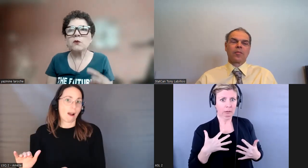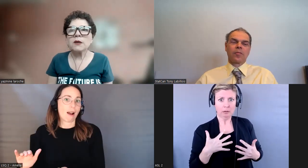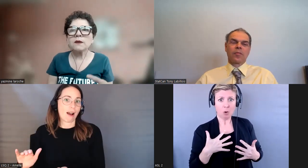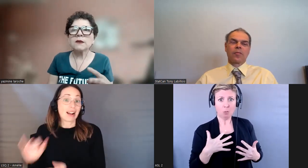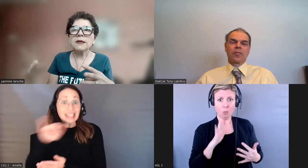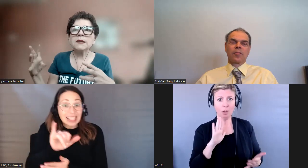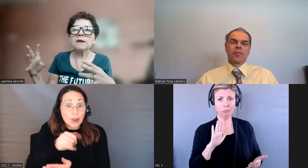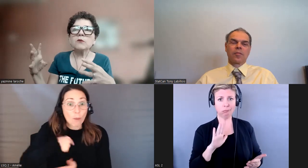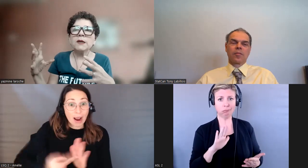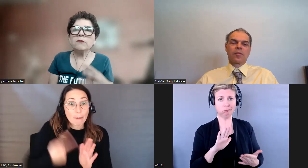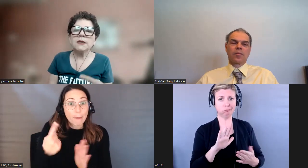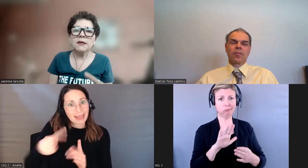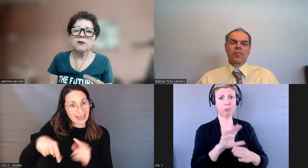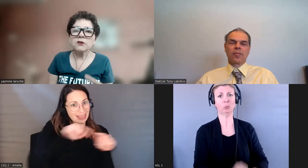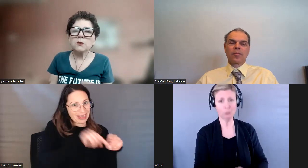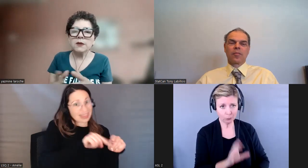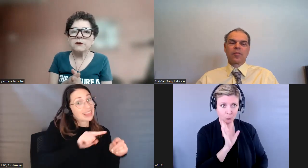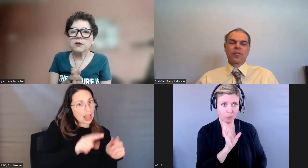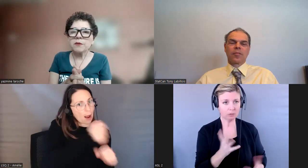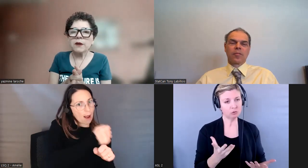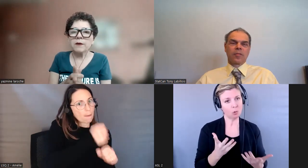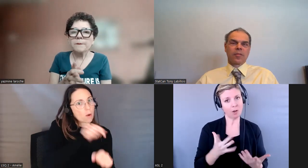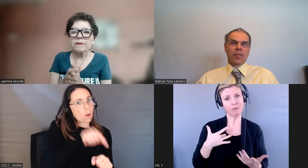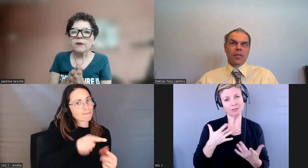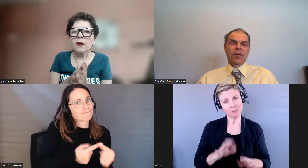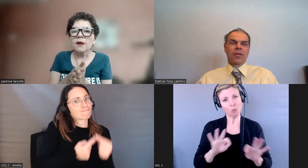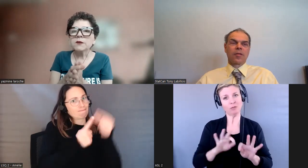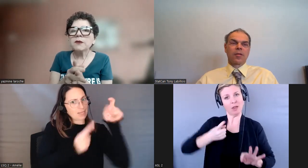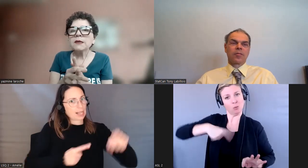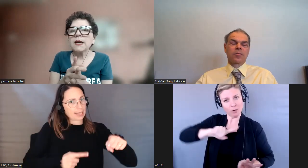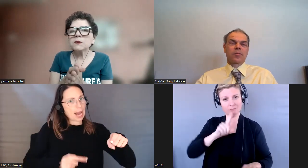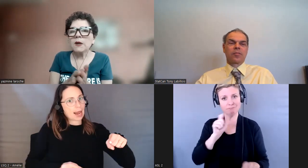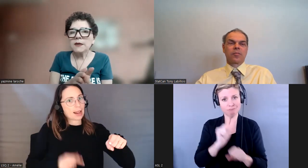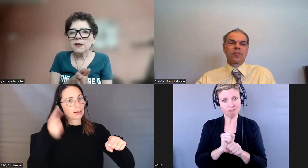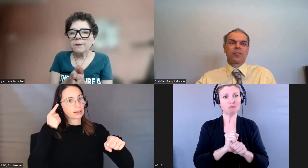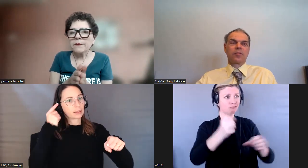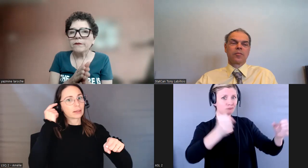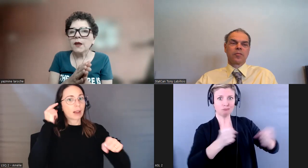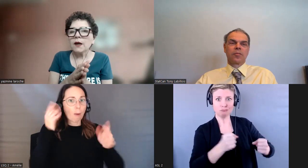critical and I think we really need to show leadership there so I think that's one thing